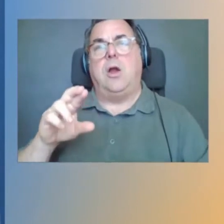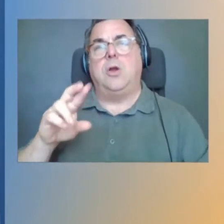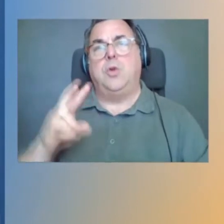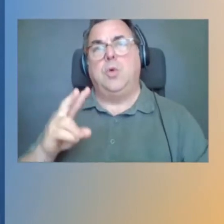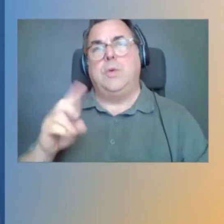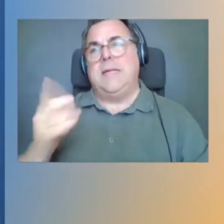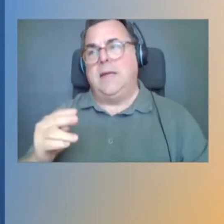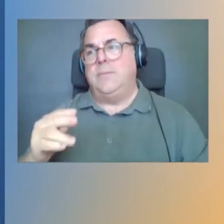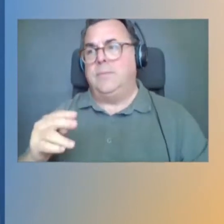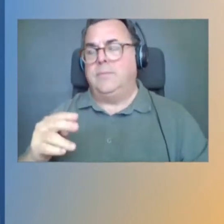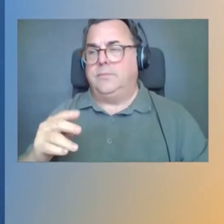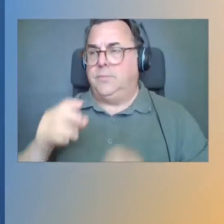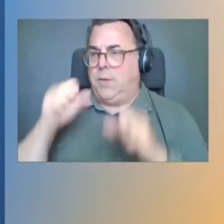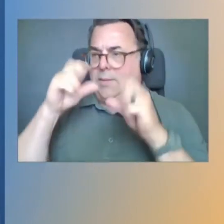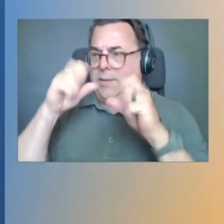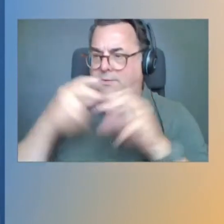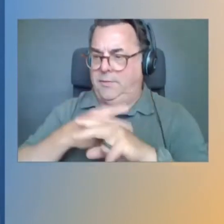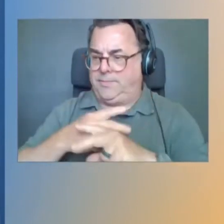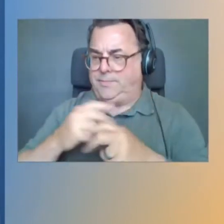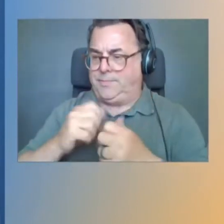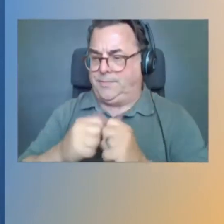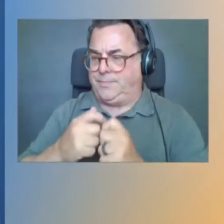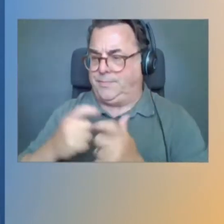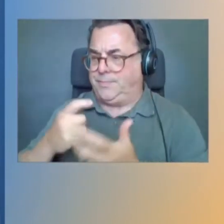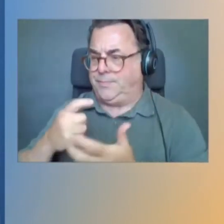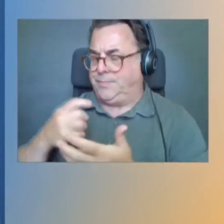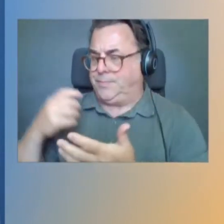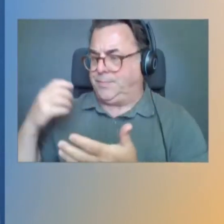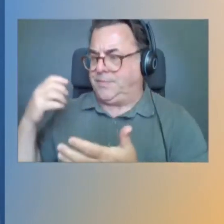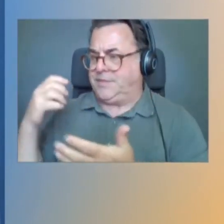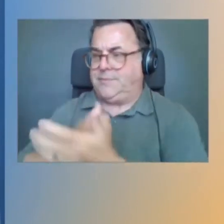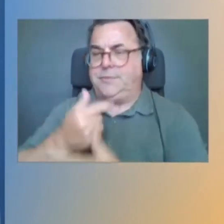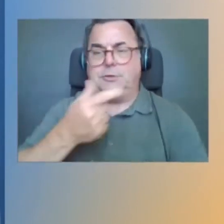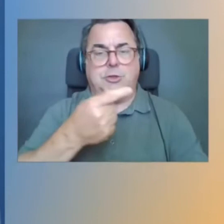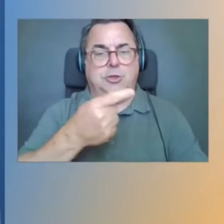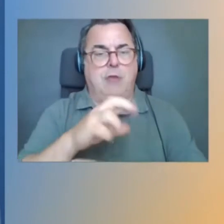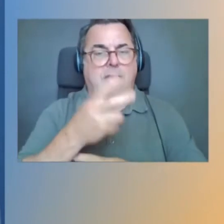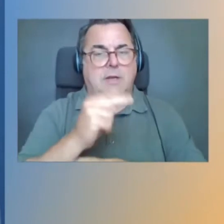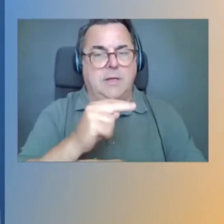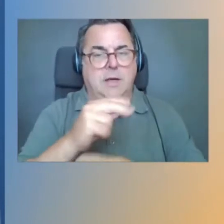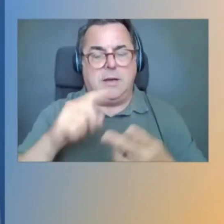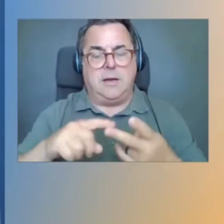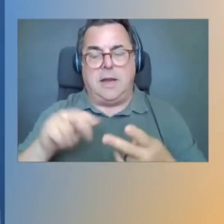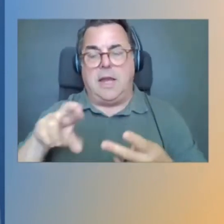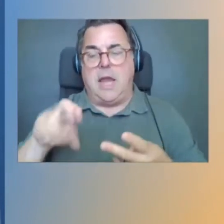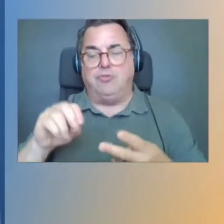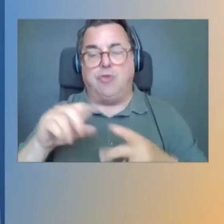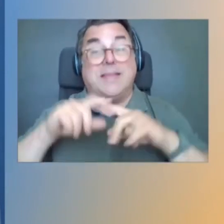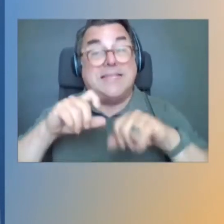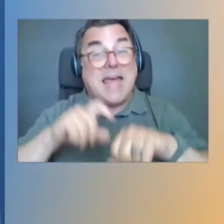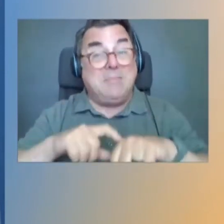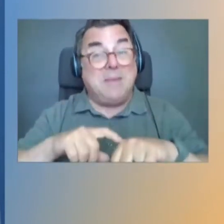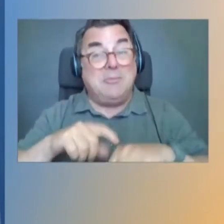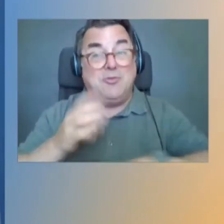okay, how do we take advantage of Graviton and Nitro SSD to really boost performance and reduce the cost of ownership.